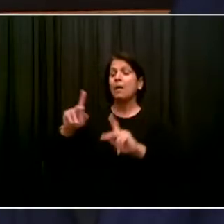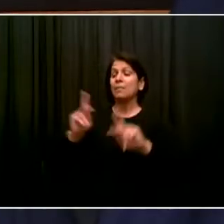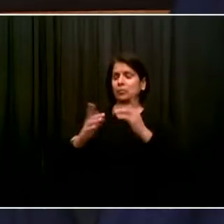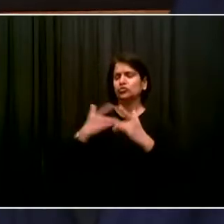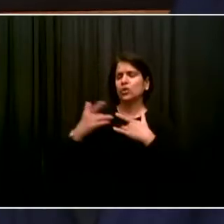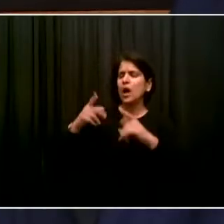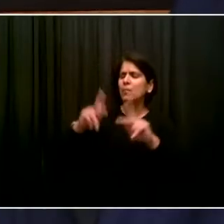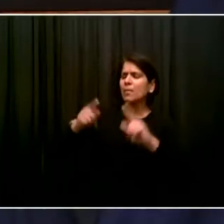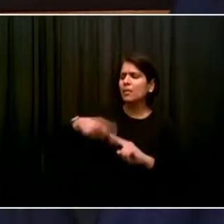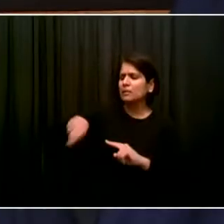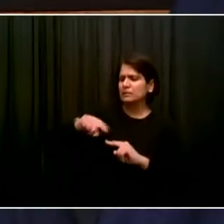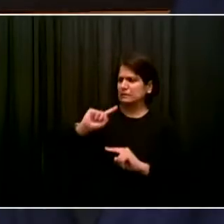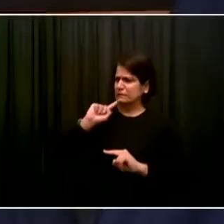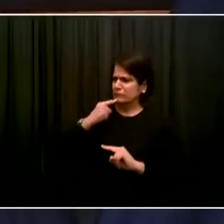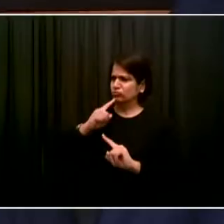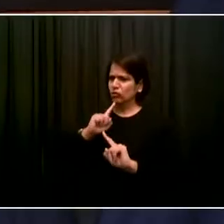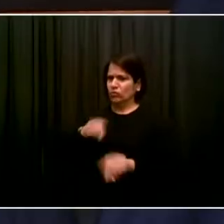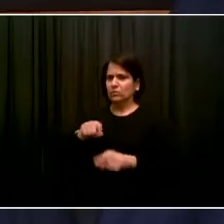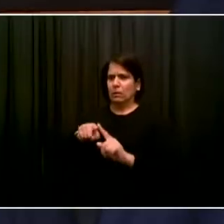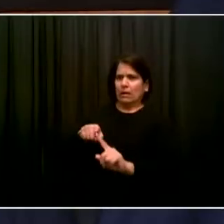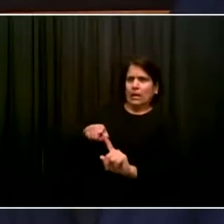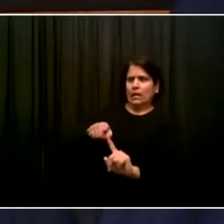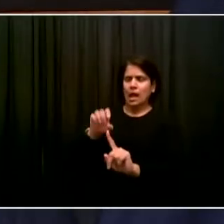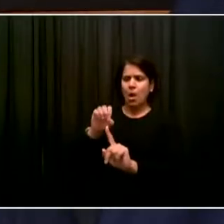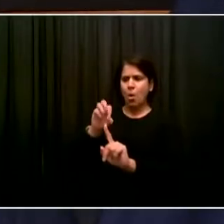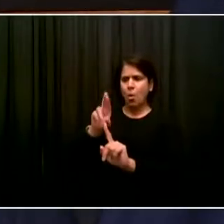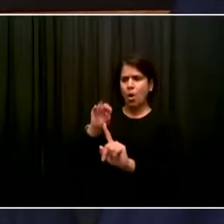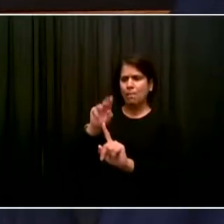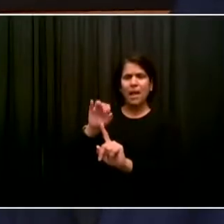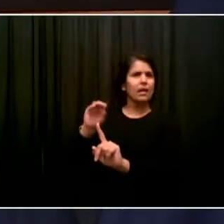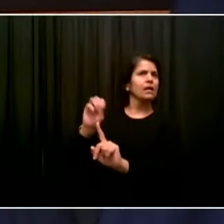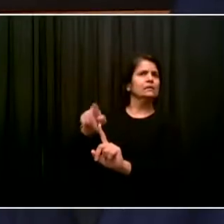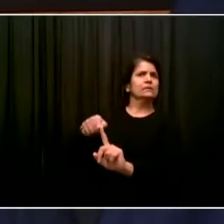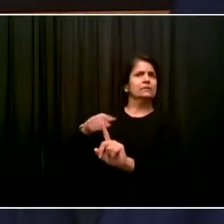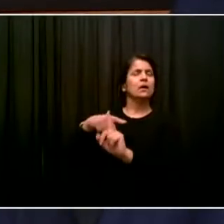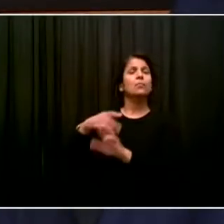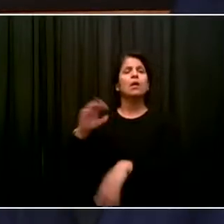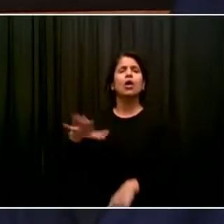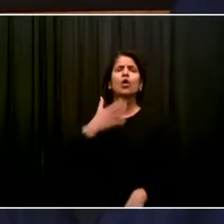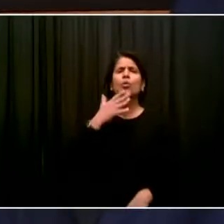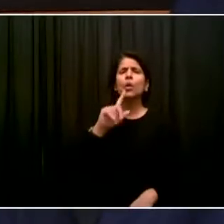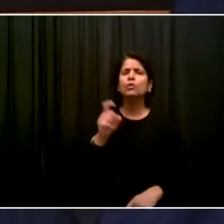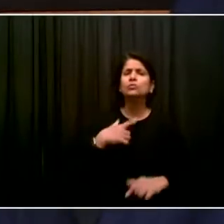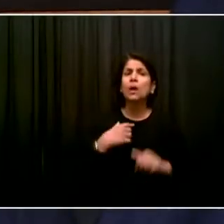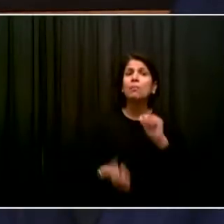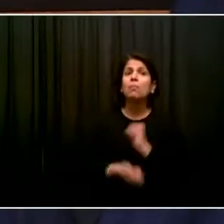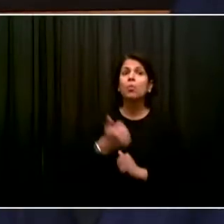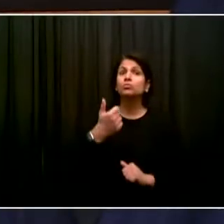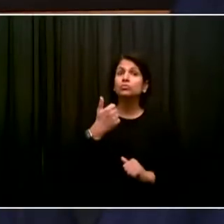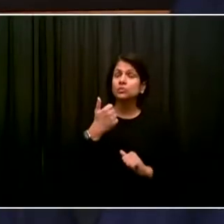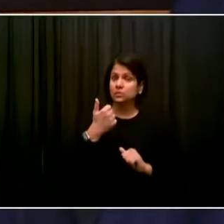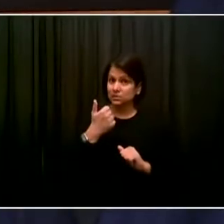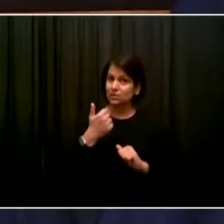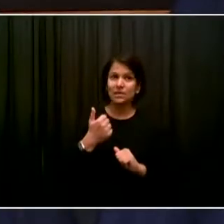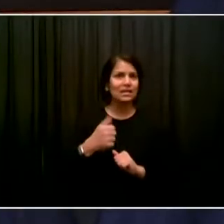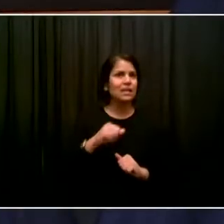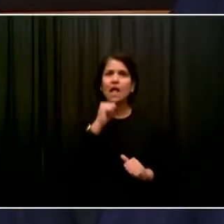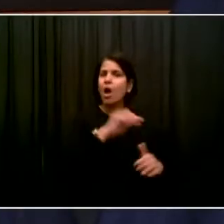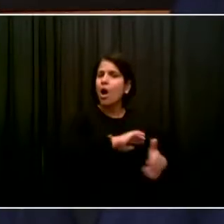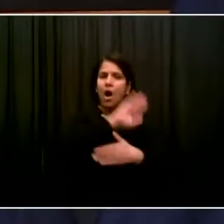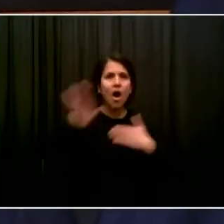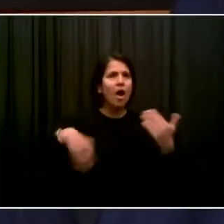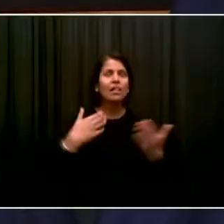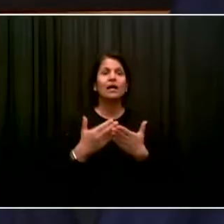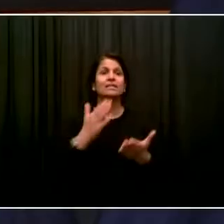FOR A FEW DAYS.